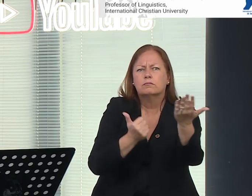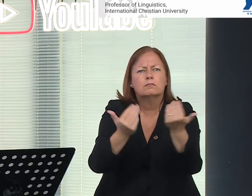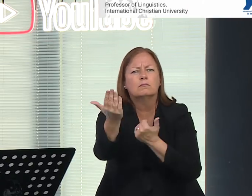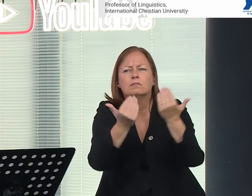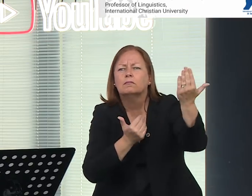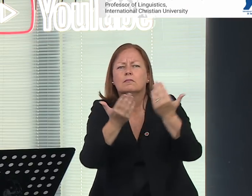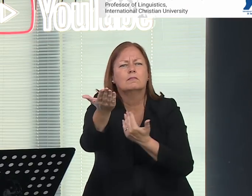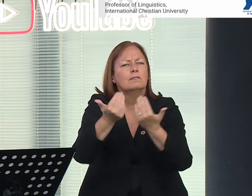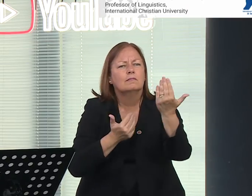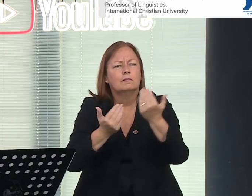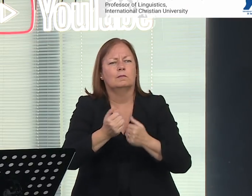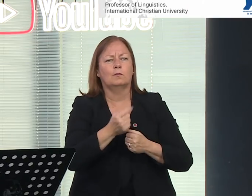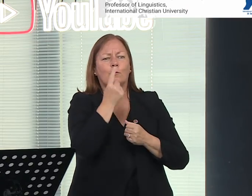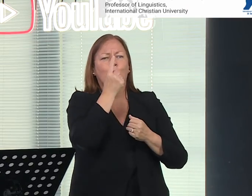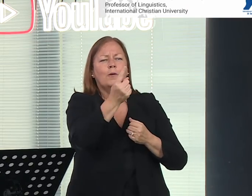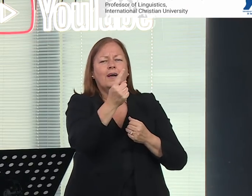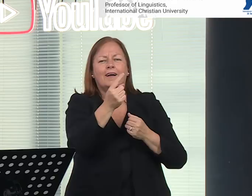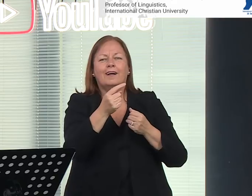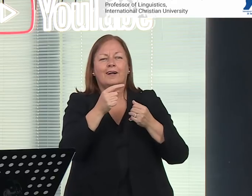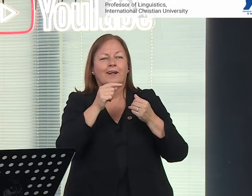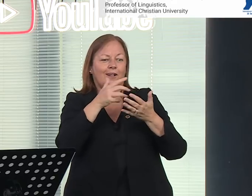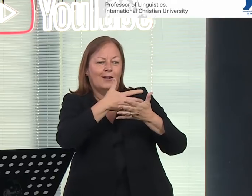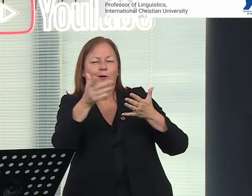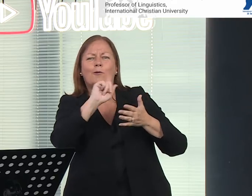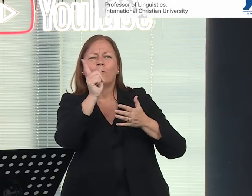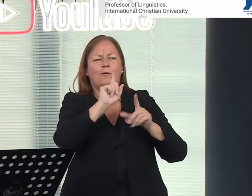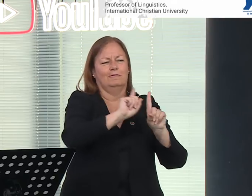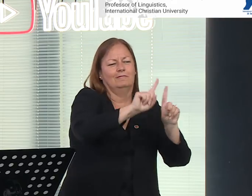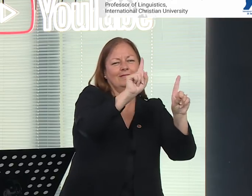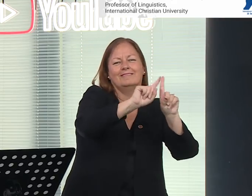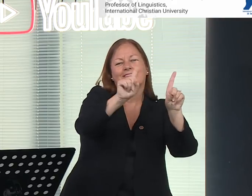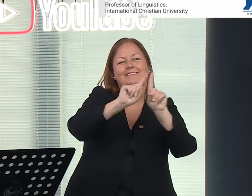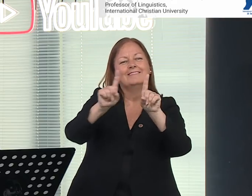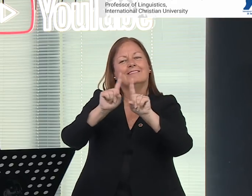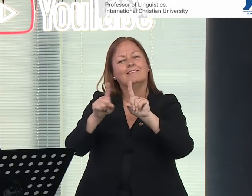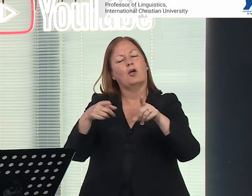office for multiculturalism and multilingualism, and the job of this